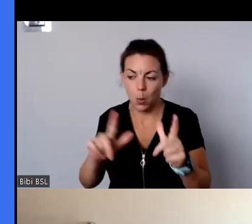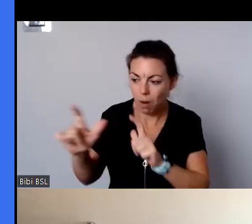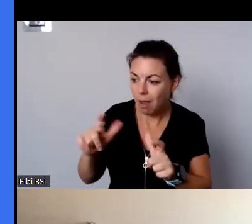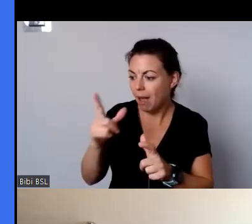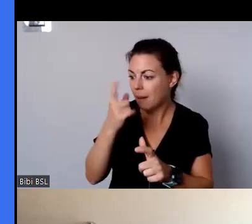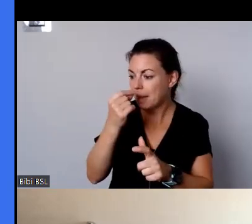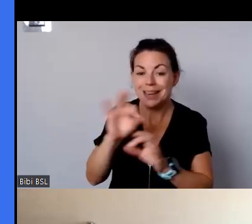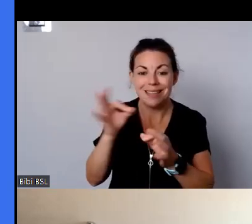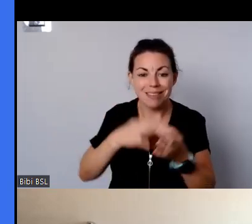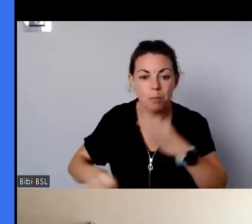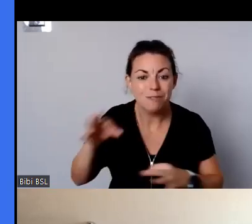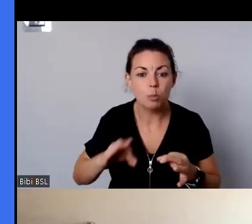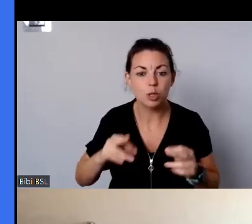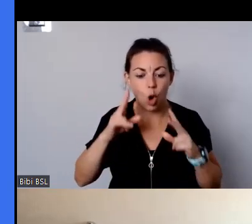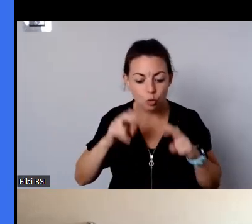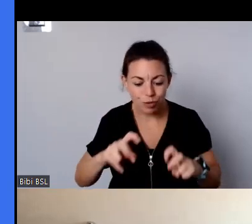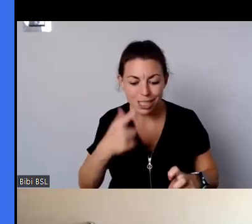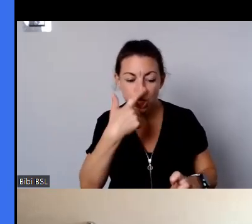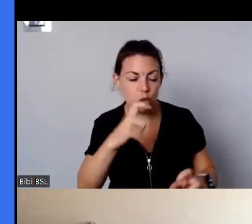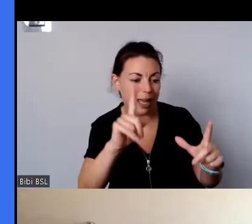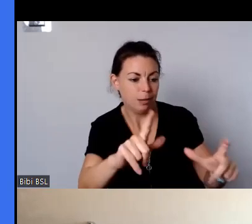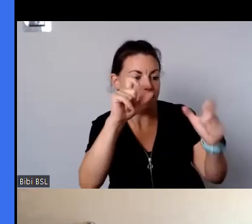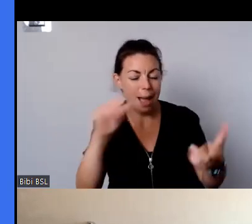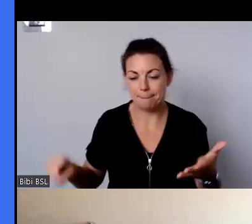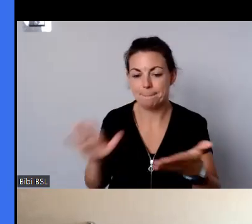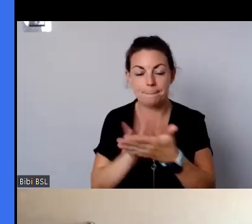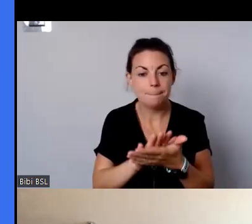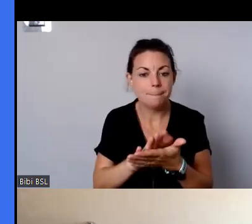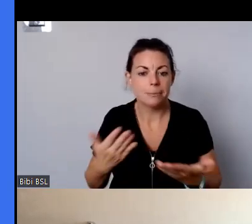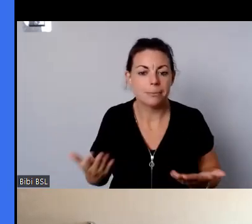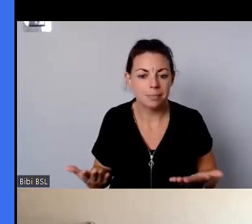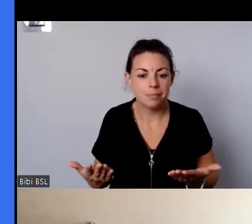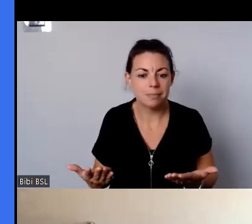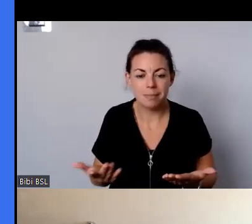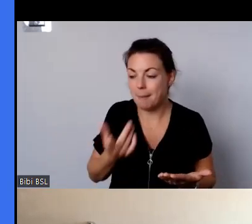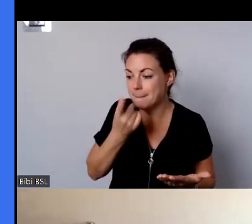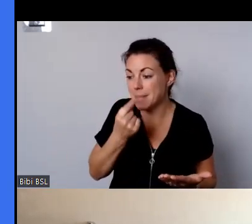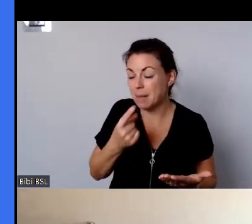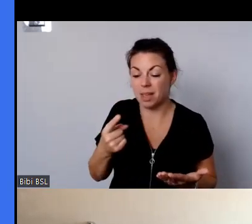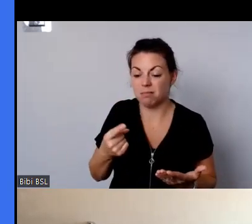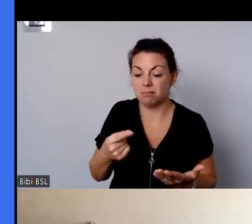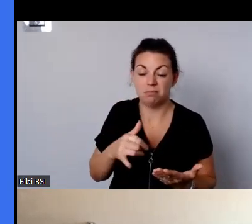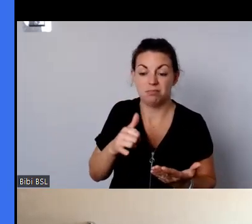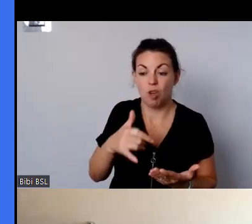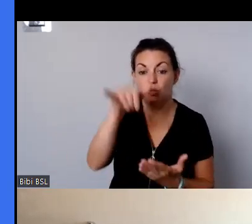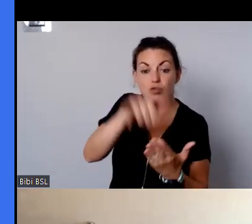that you can take a photo of and share with us or a video. You might just have a page of reports or some data, for example.